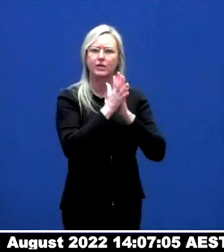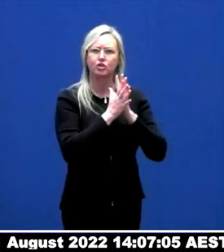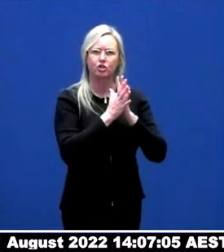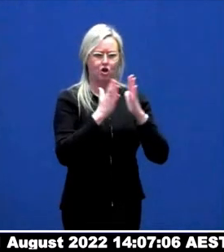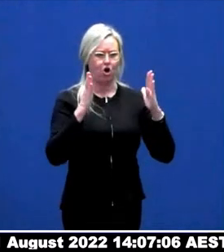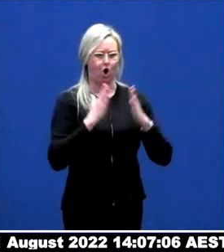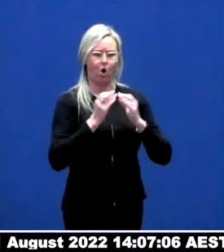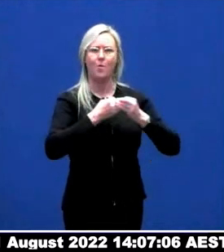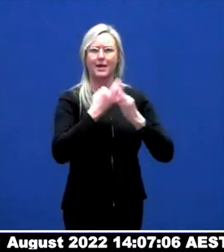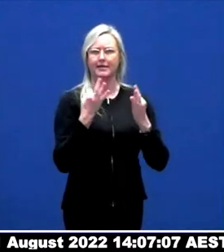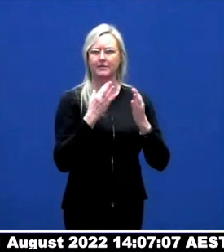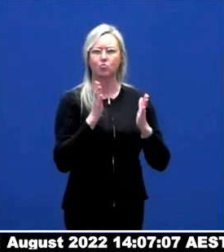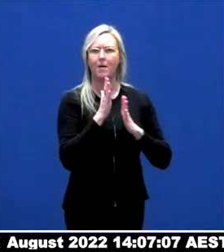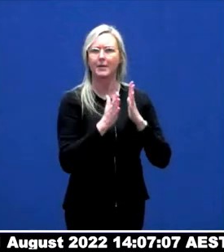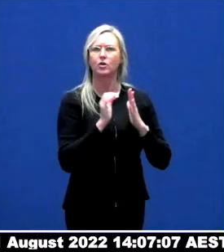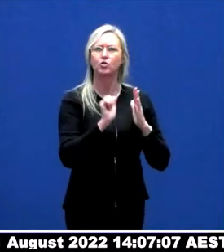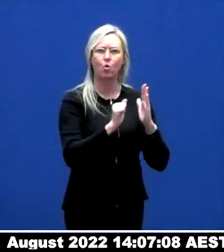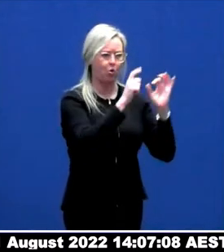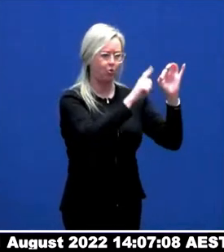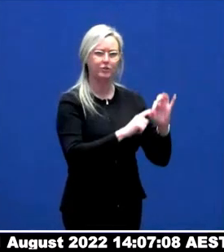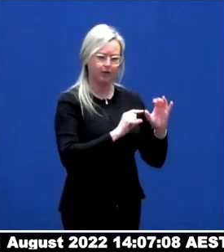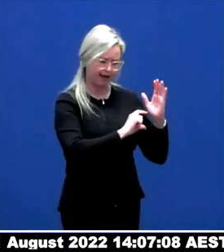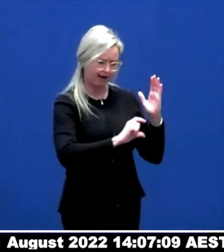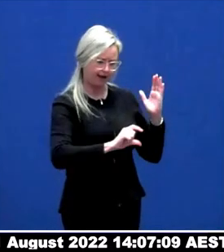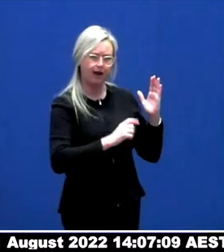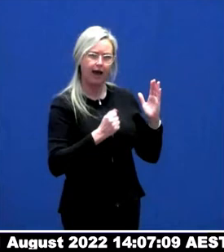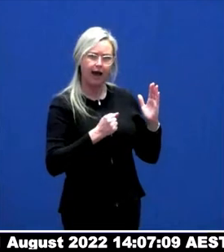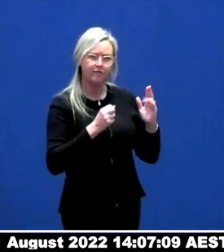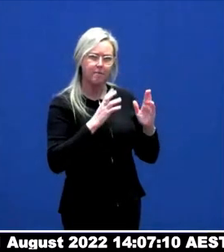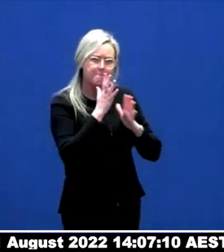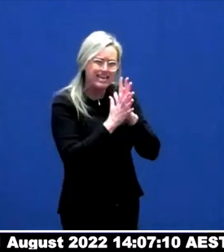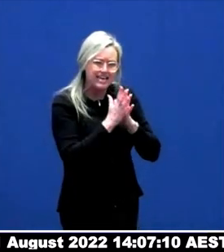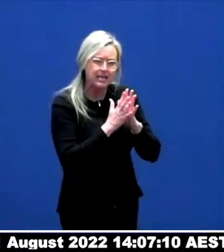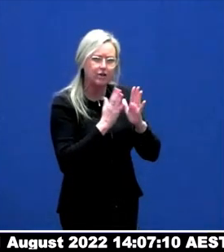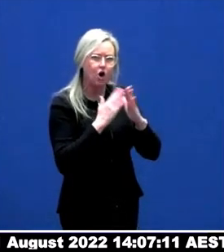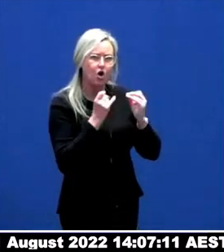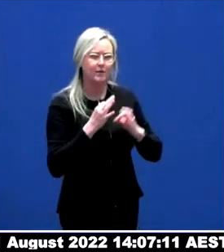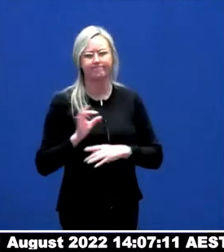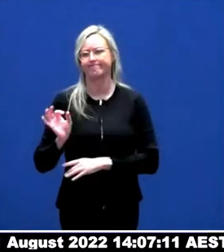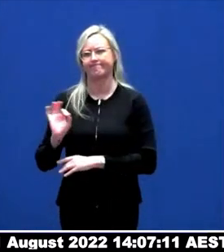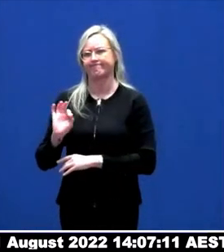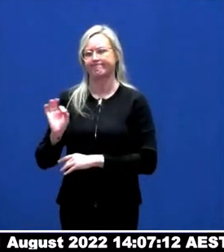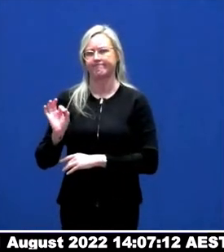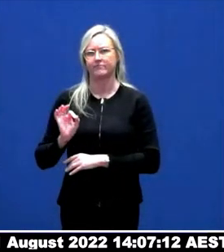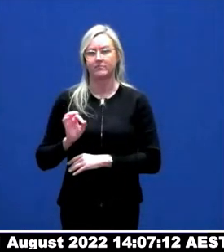the short form questionnaire? Not a definition as such, no. So it's just for people to tell you?